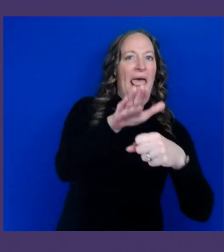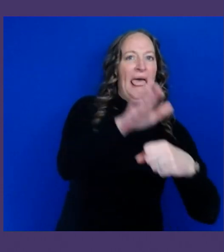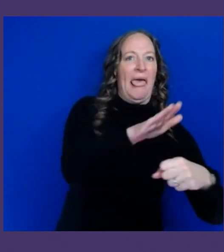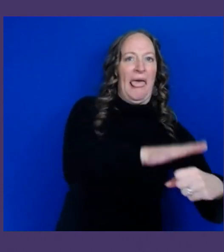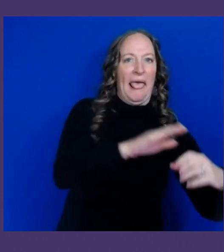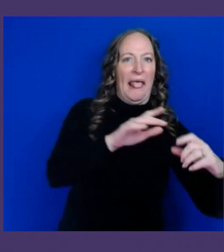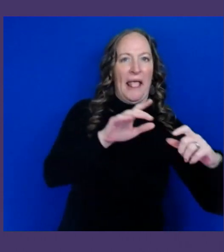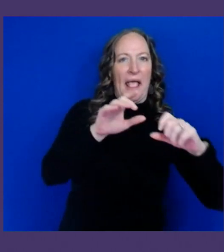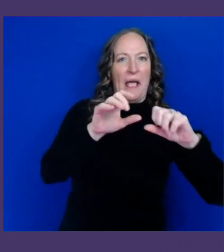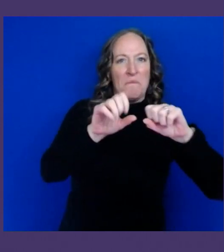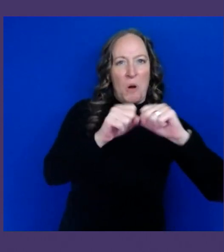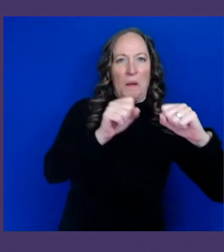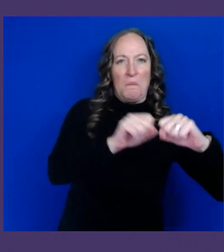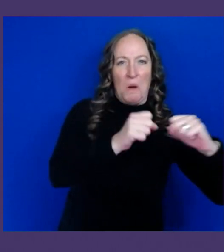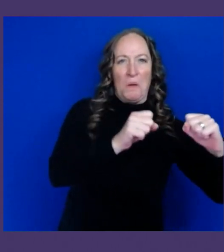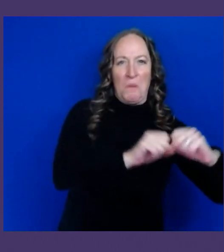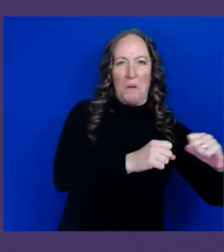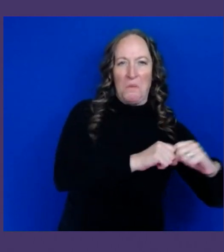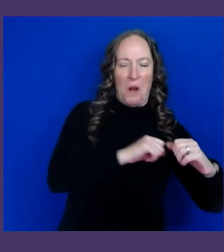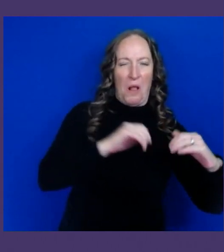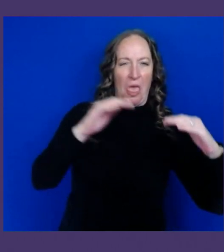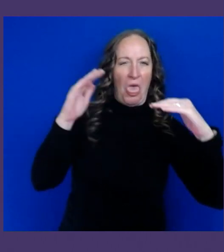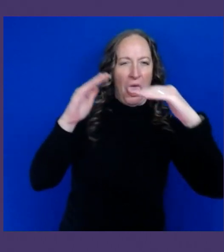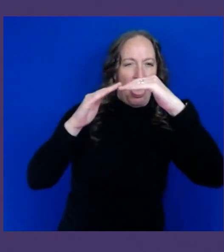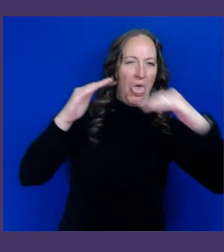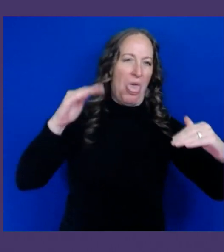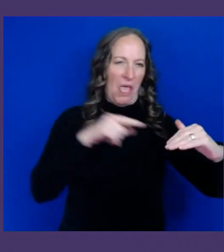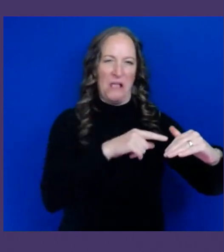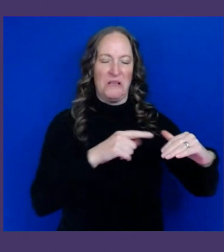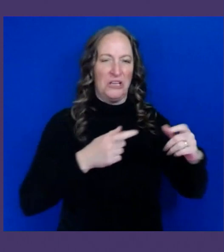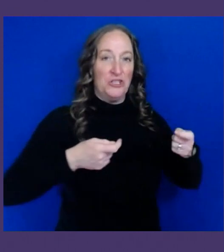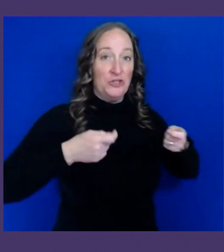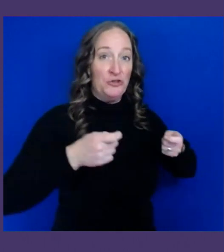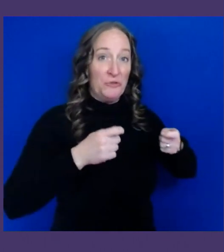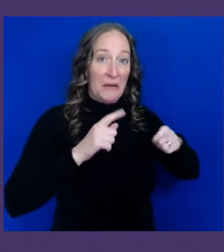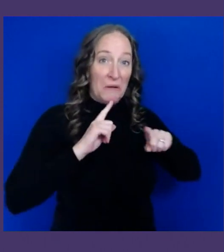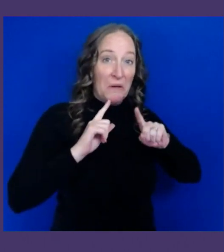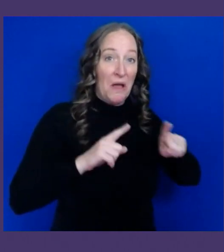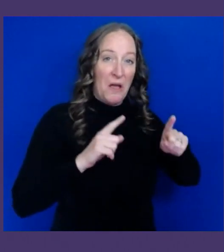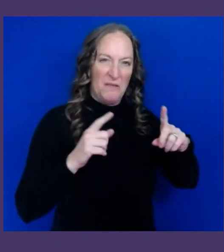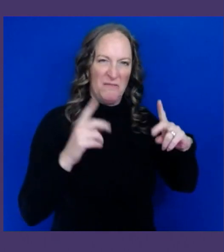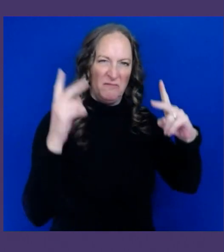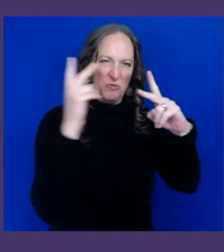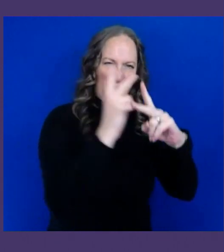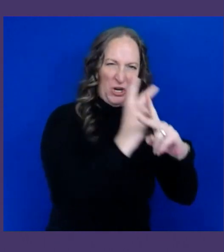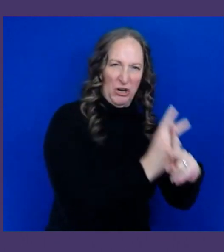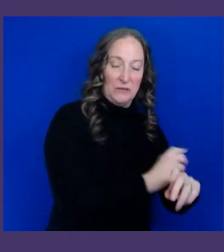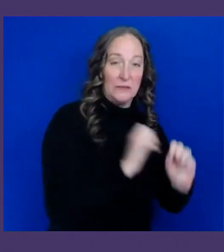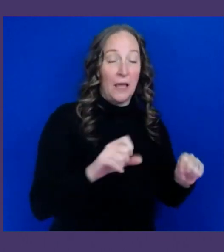lesser, and able to be treated worse. And so often, somebody like myself who uses a manual wheelchair,